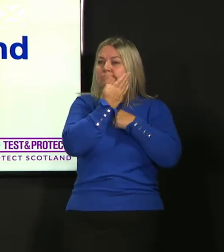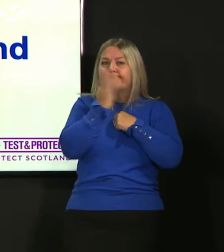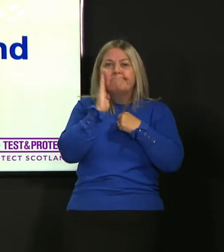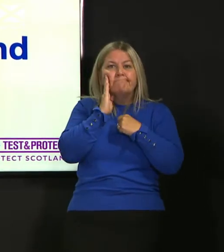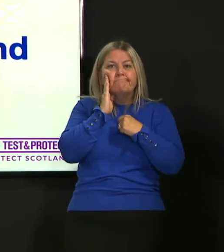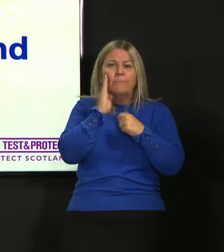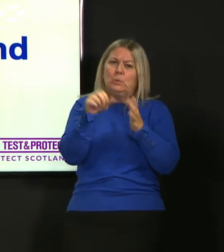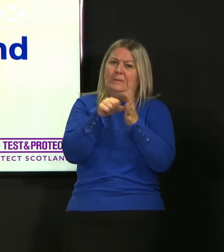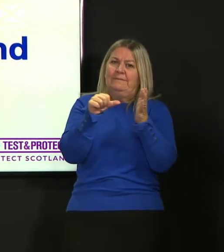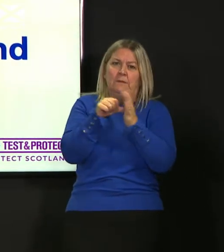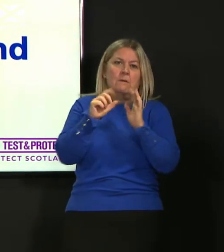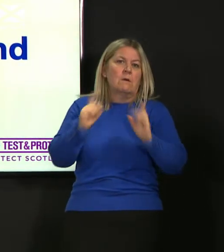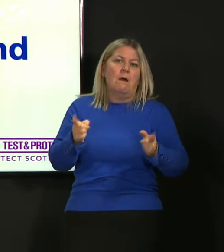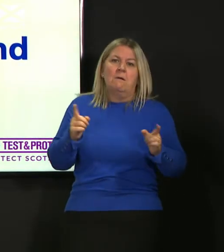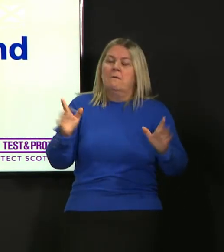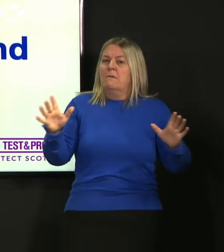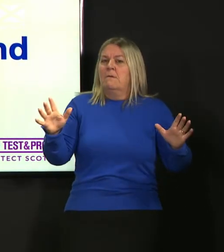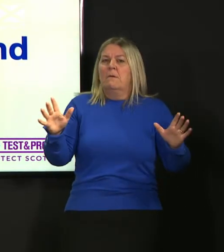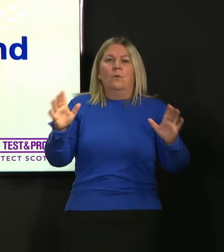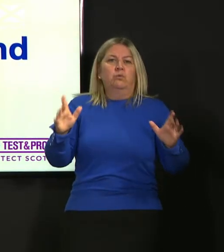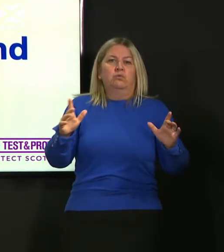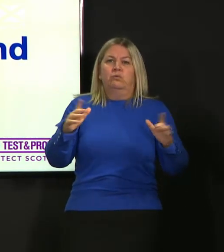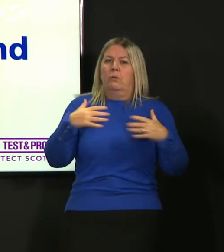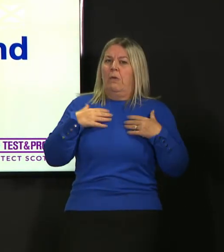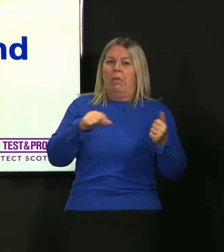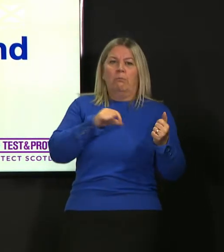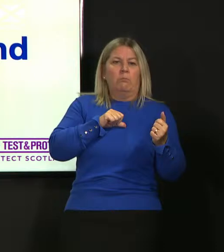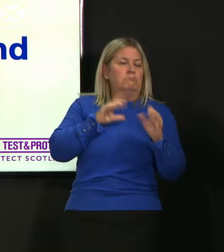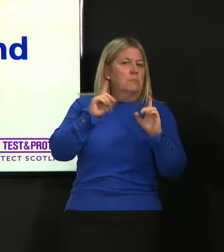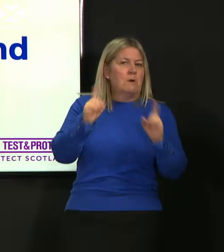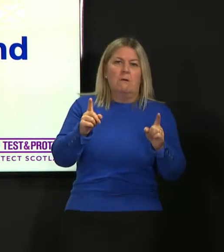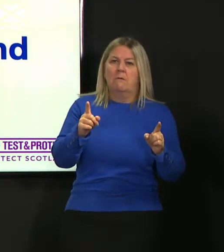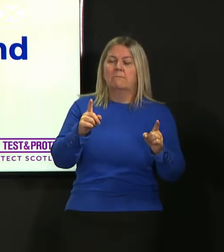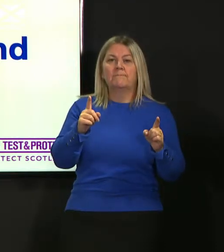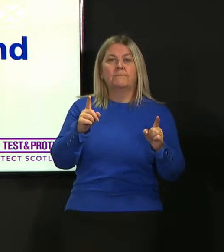very difficult indeed because of a health condition that they have that there is concern